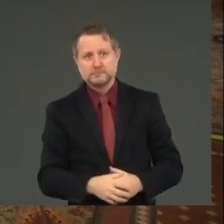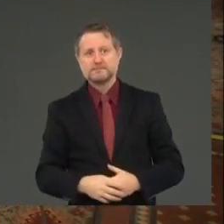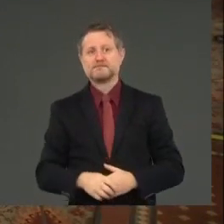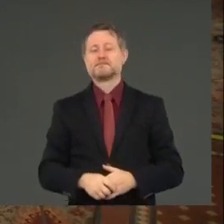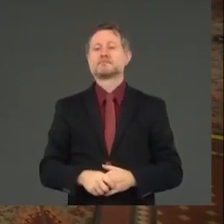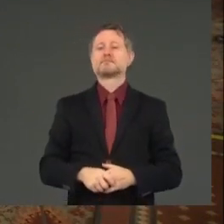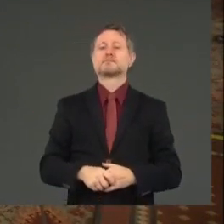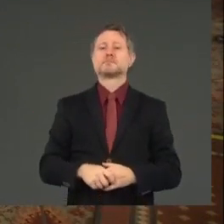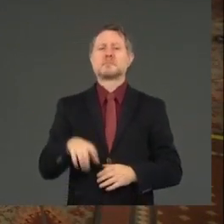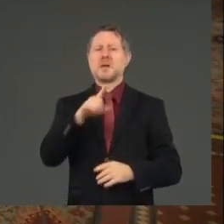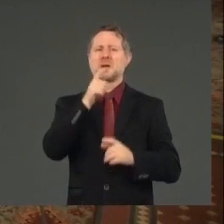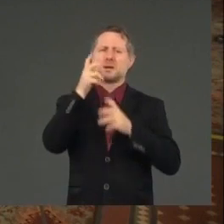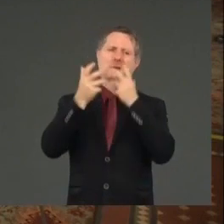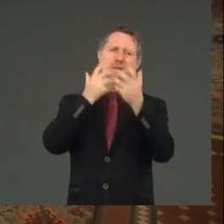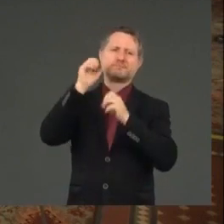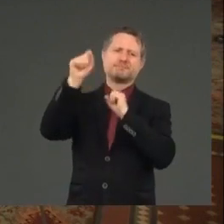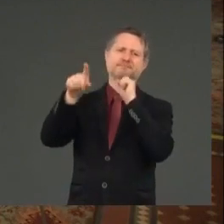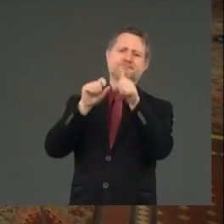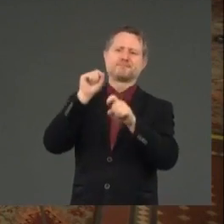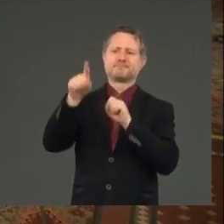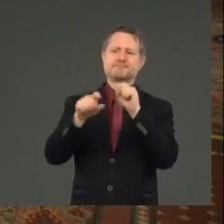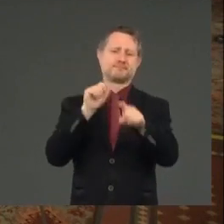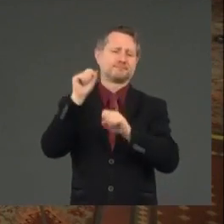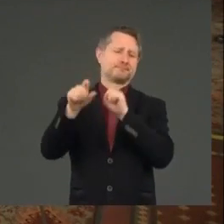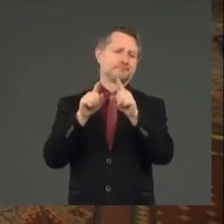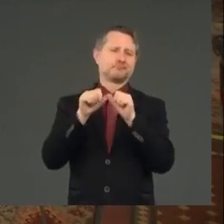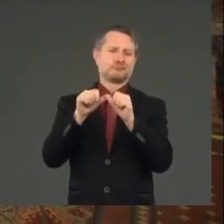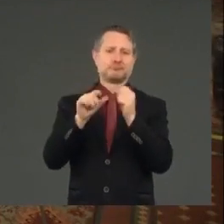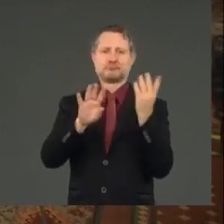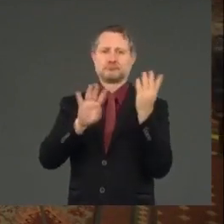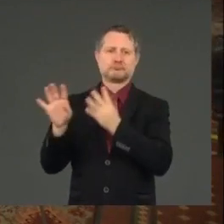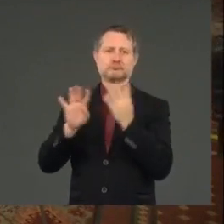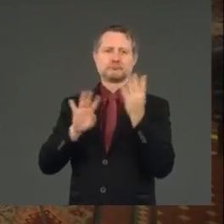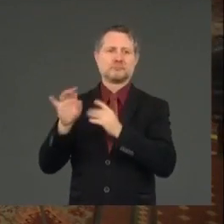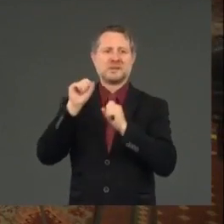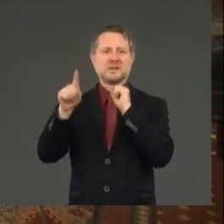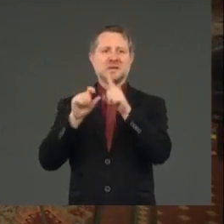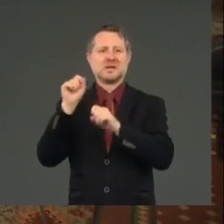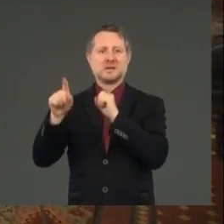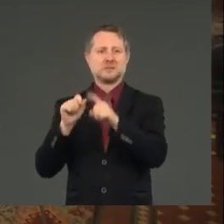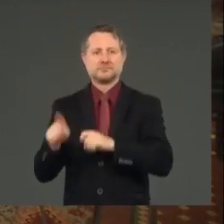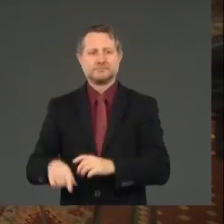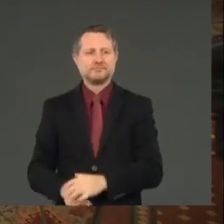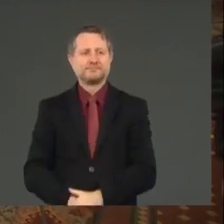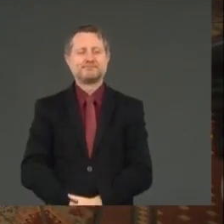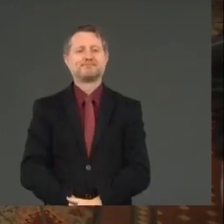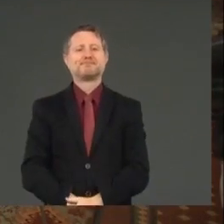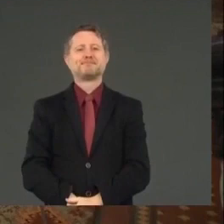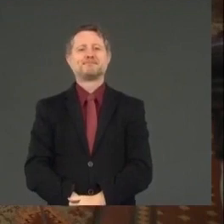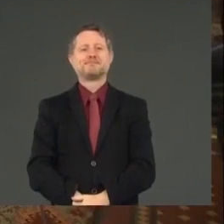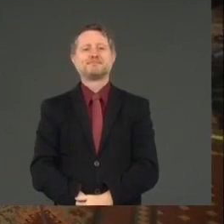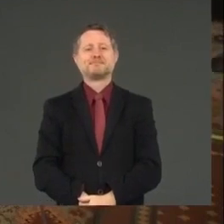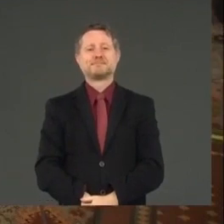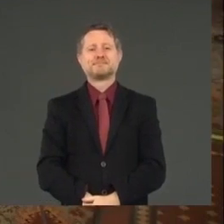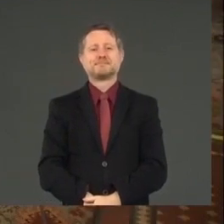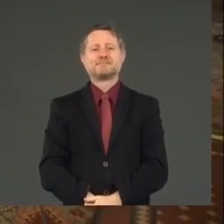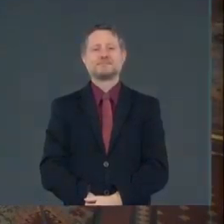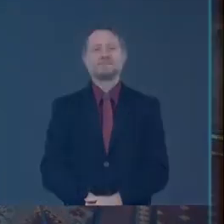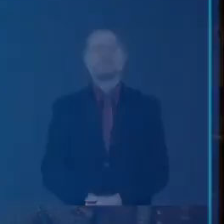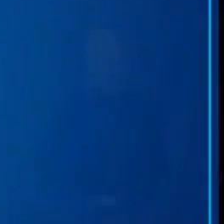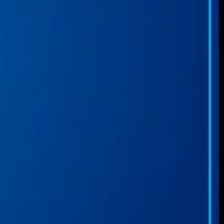I WILL SEE YOU TOMORROW.